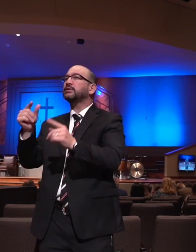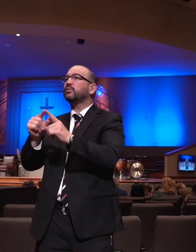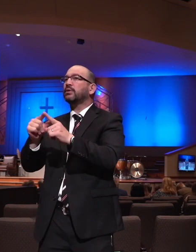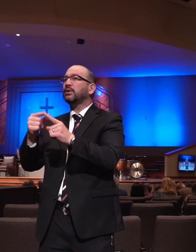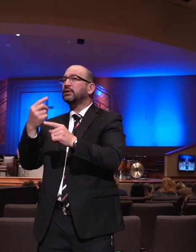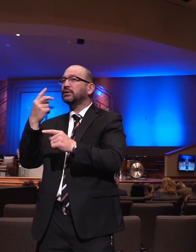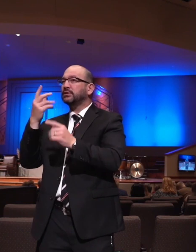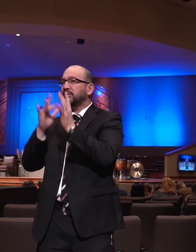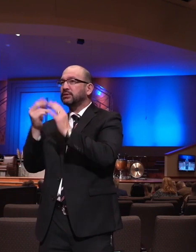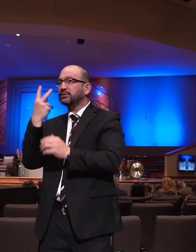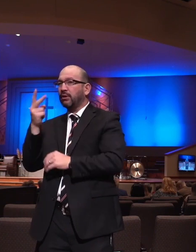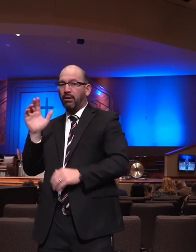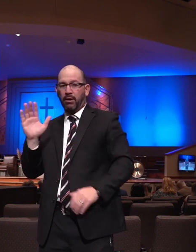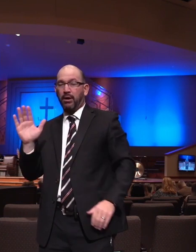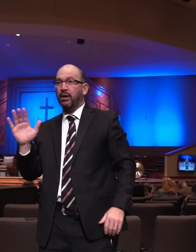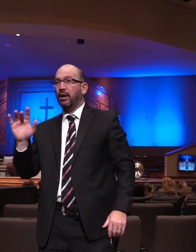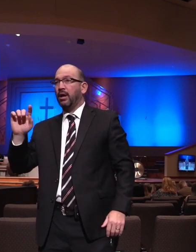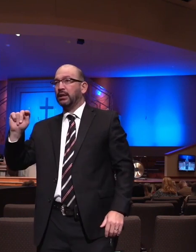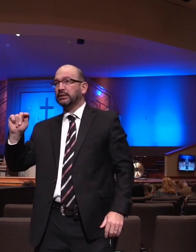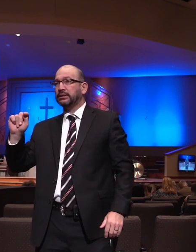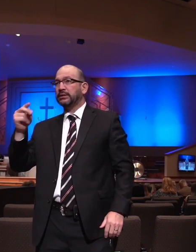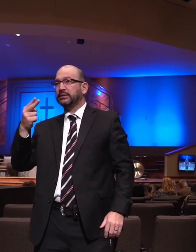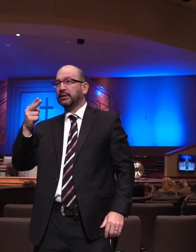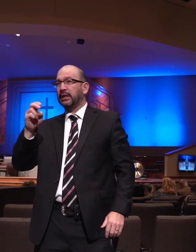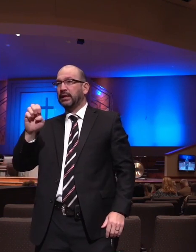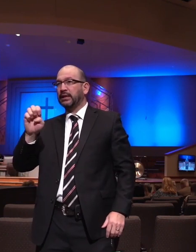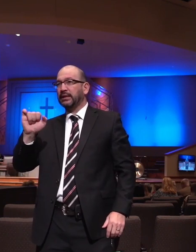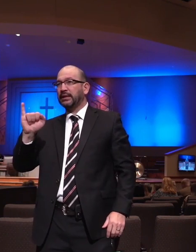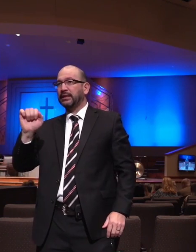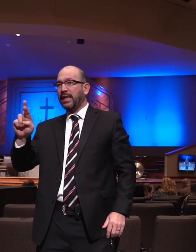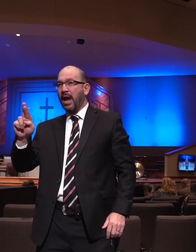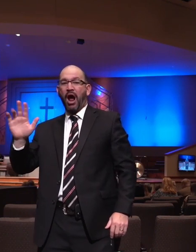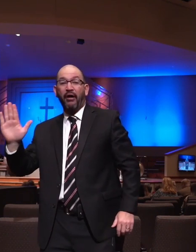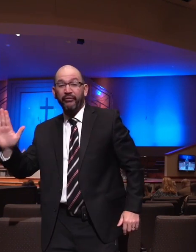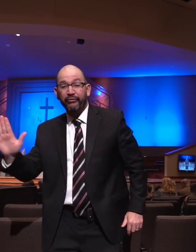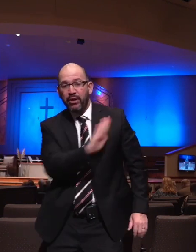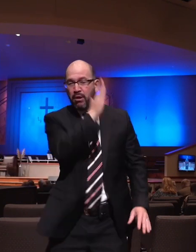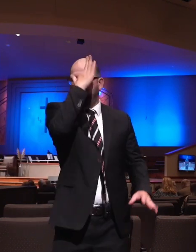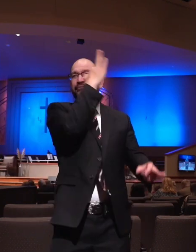and when he saw everyone together their faith